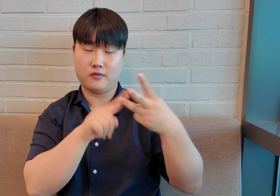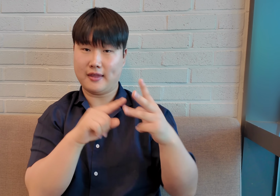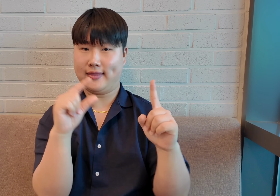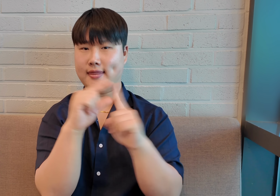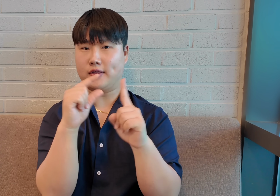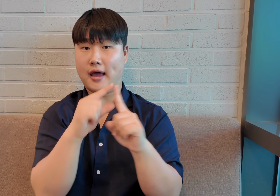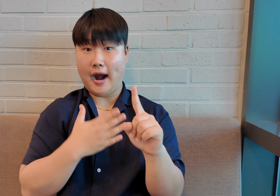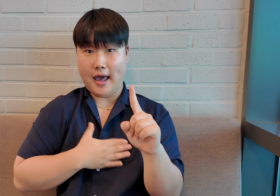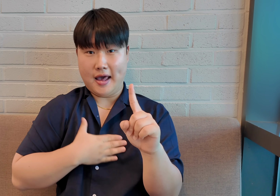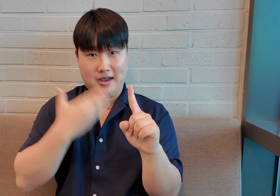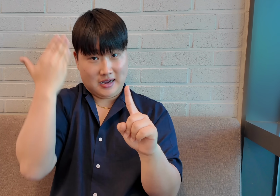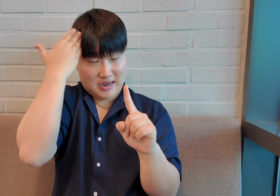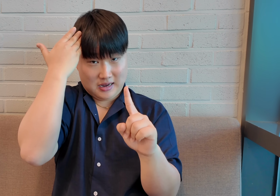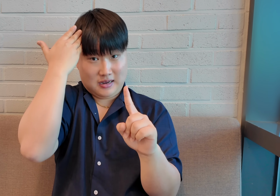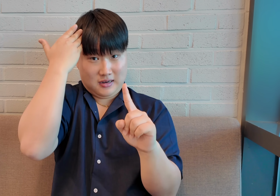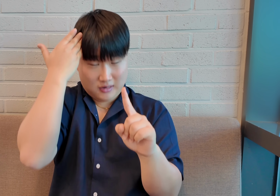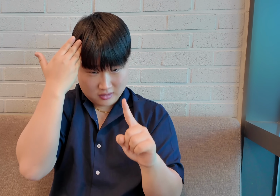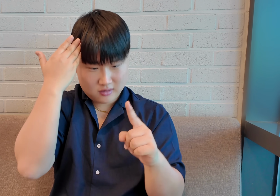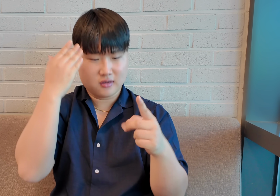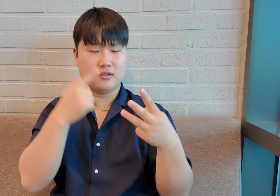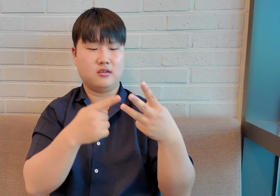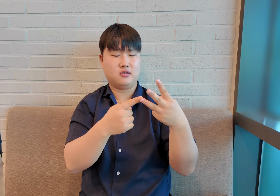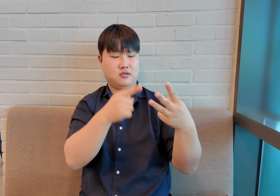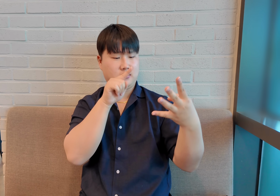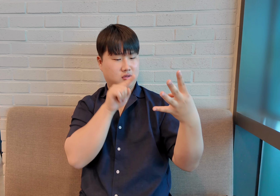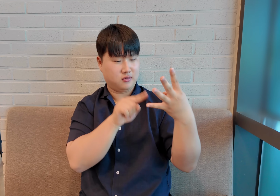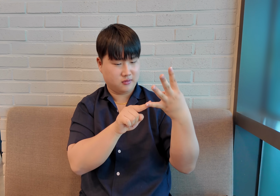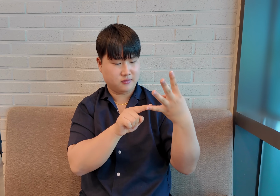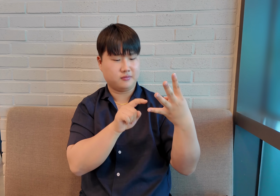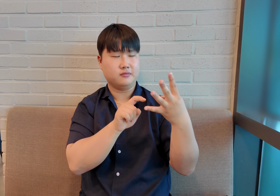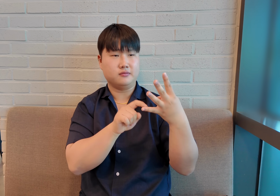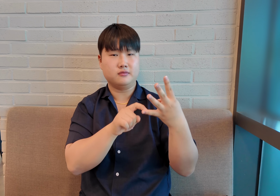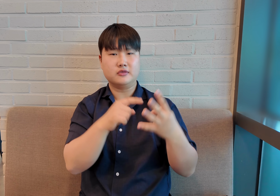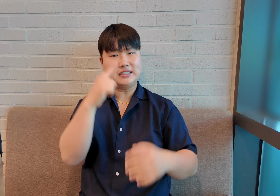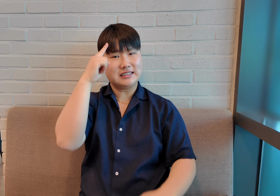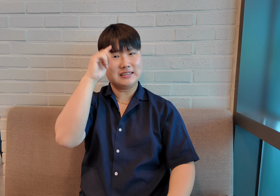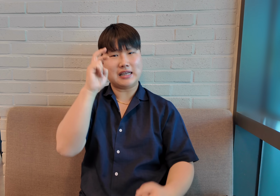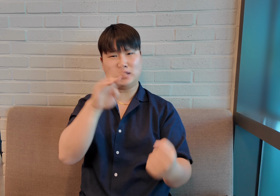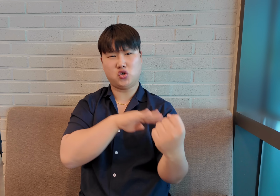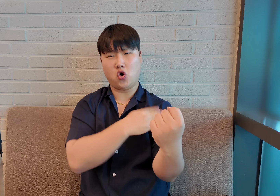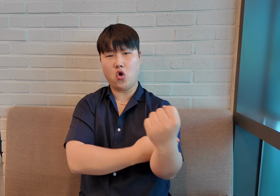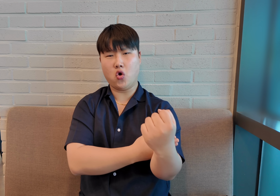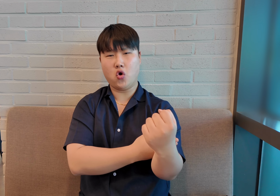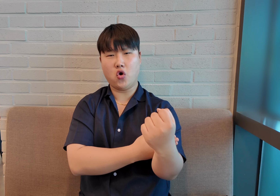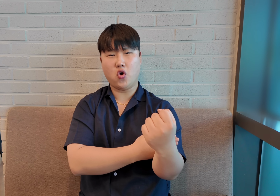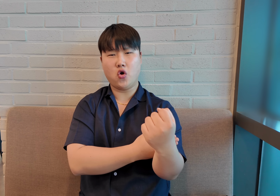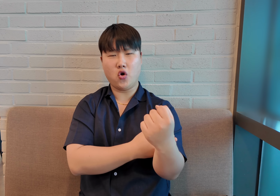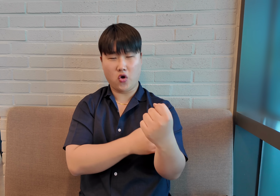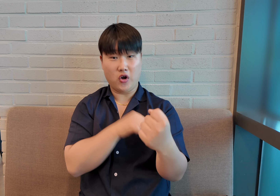3. You must know a lot of sign language words. 4. Ability to reason.